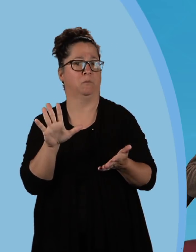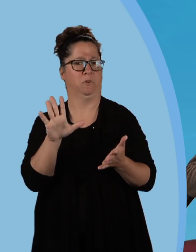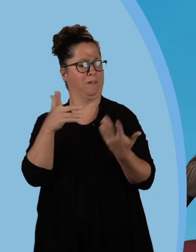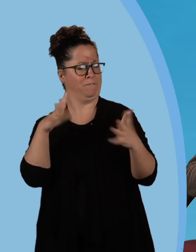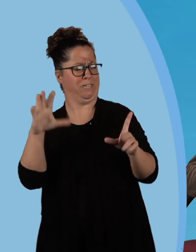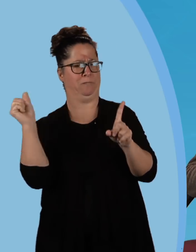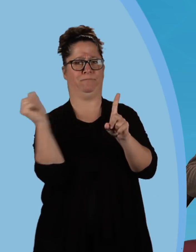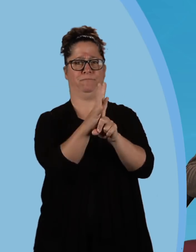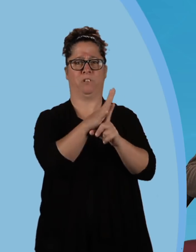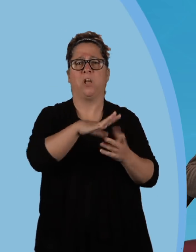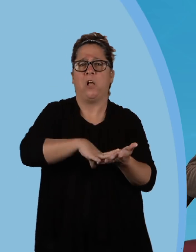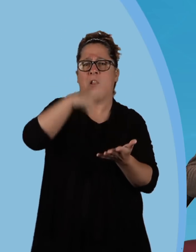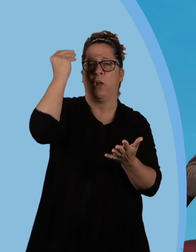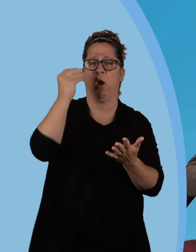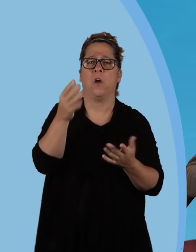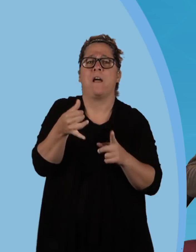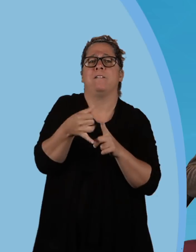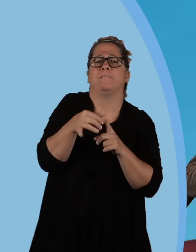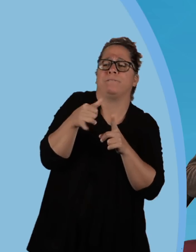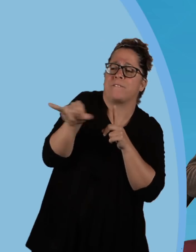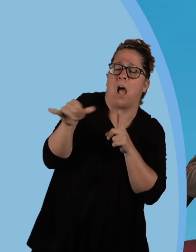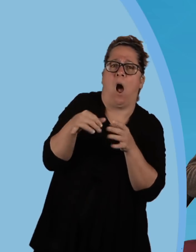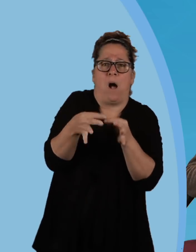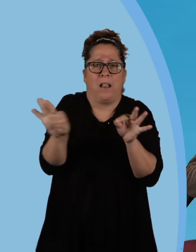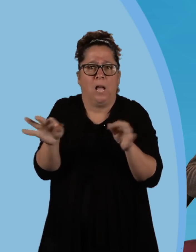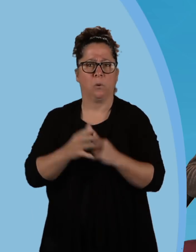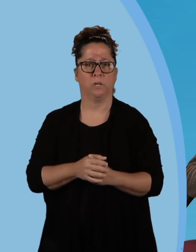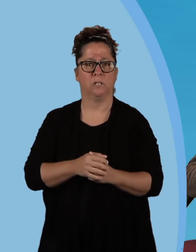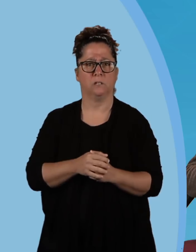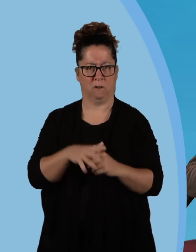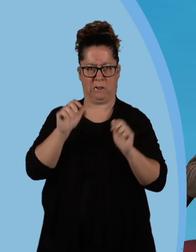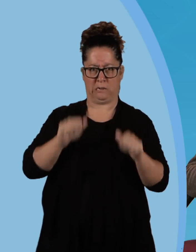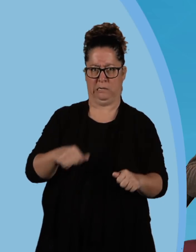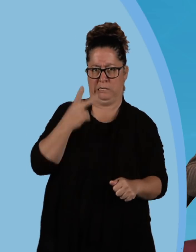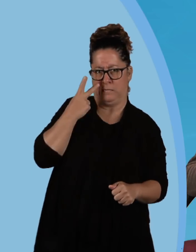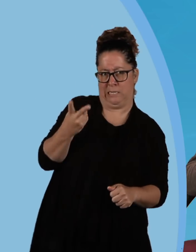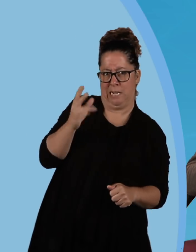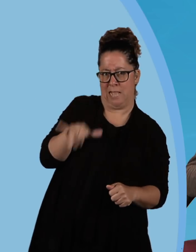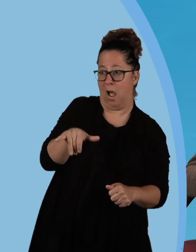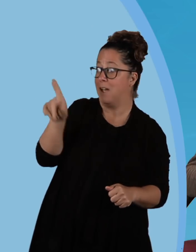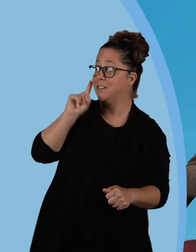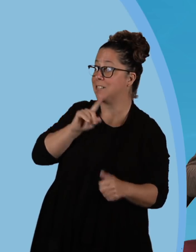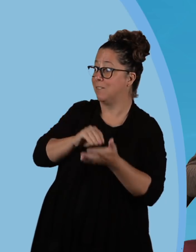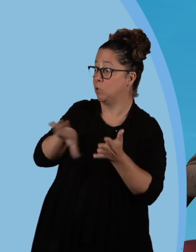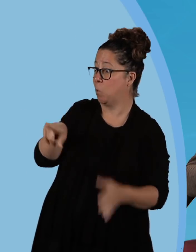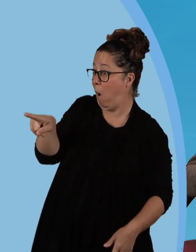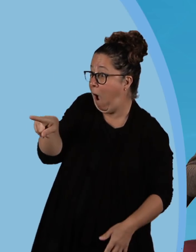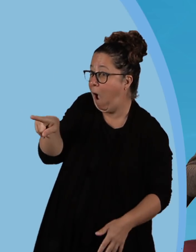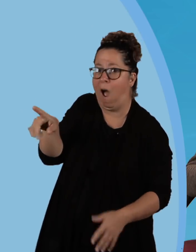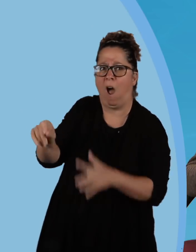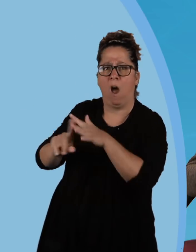What also bothers me a bit about your experience is that the hearing students were also exposed